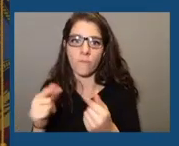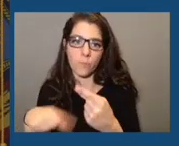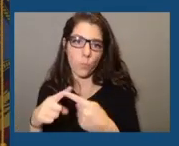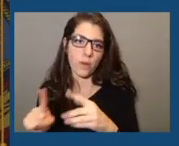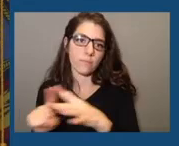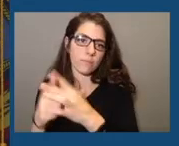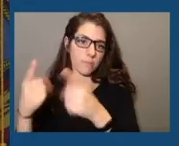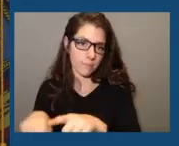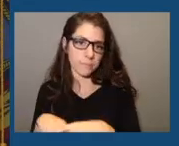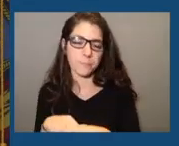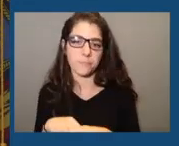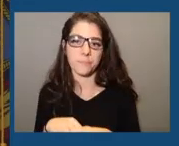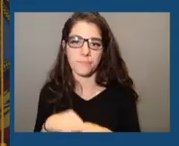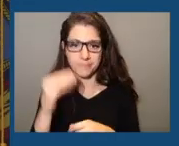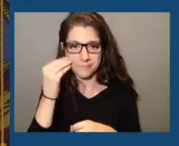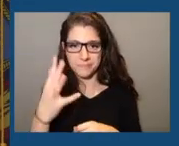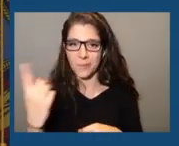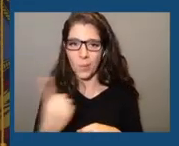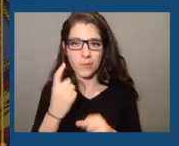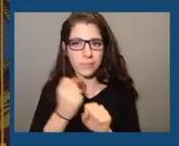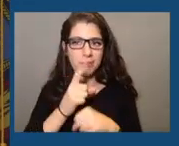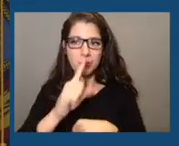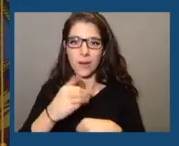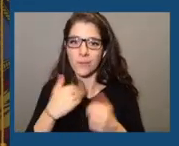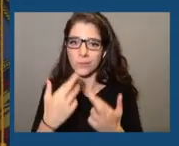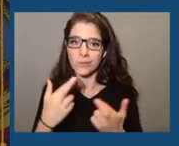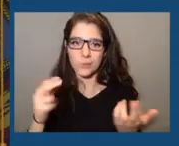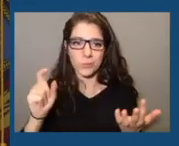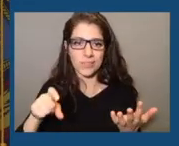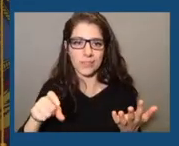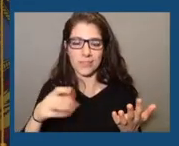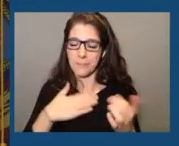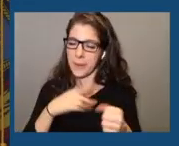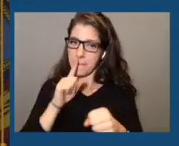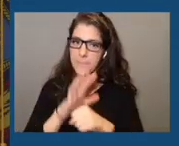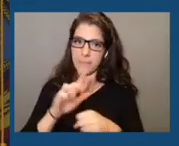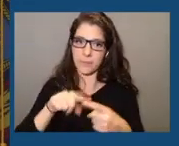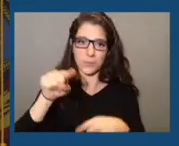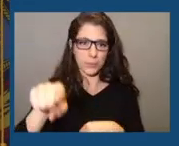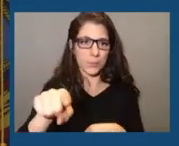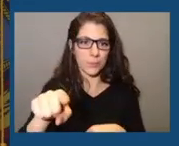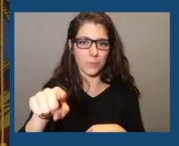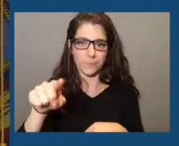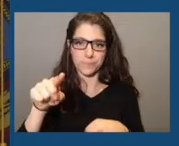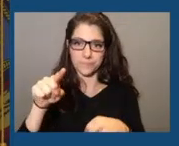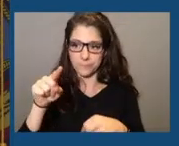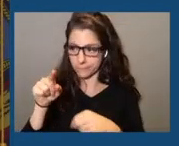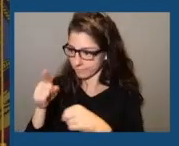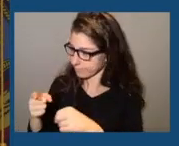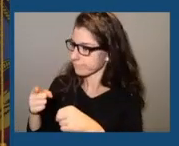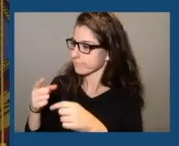And I'll tell you, I'll always make sure you have the resources you need. That is my commitment acting super, I will commit that. You tell us what you need,